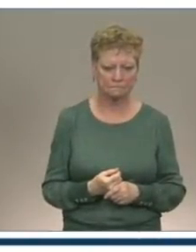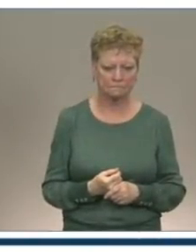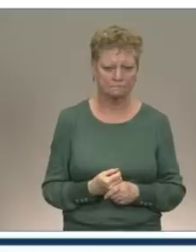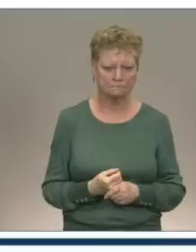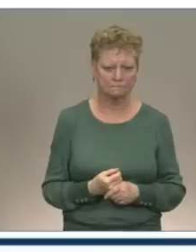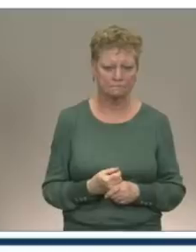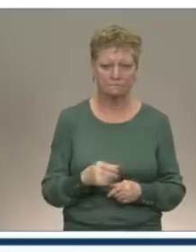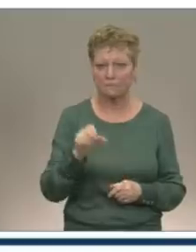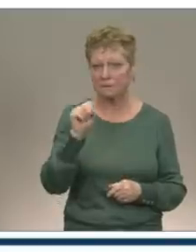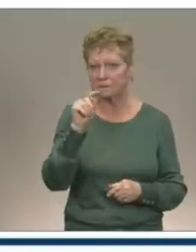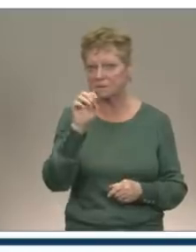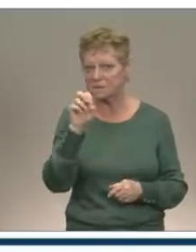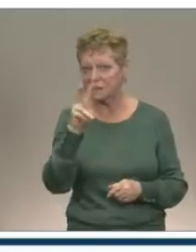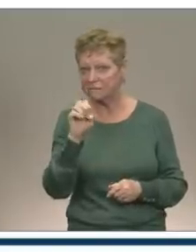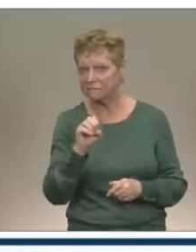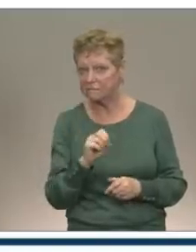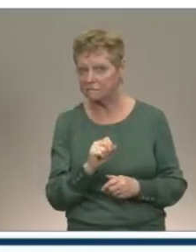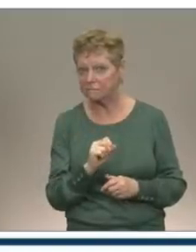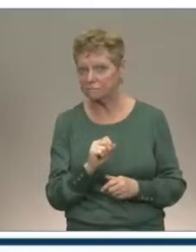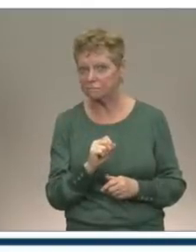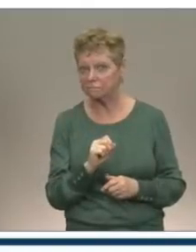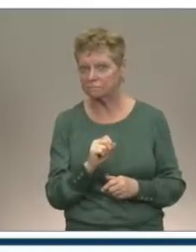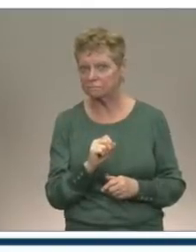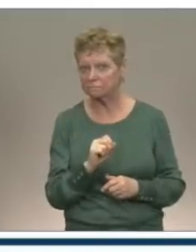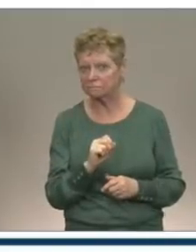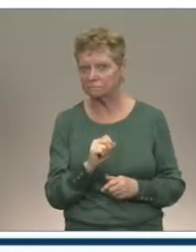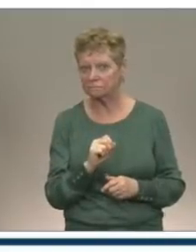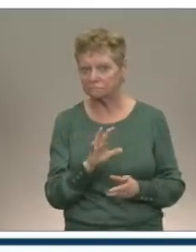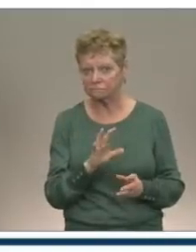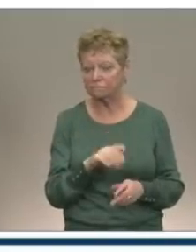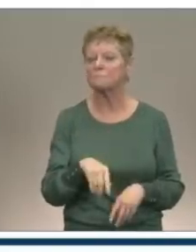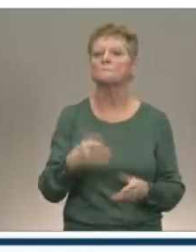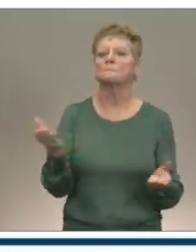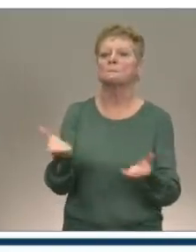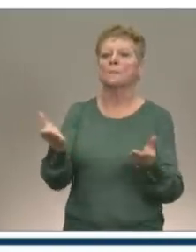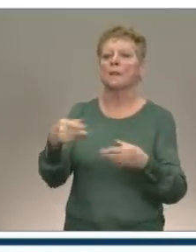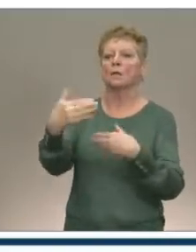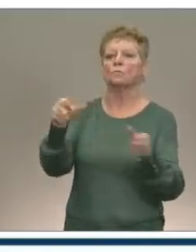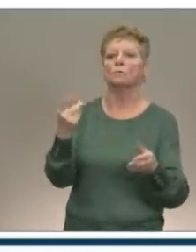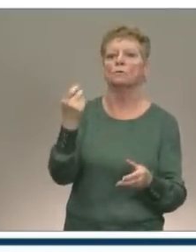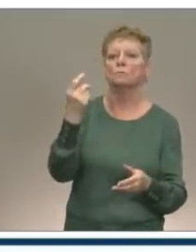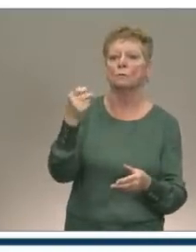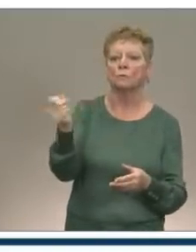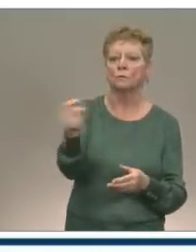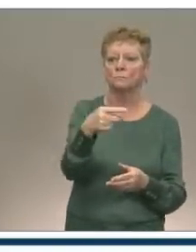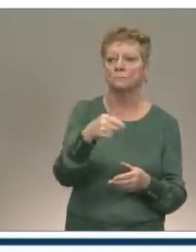steve are you there come back to the room for one final question question dr strang